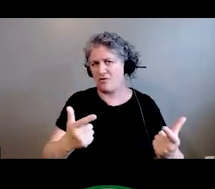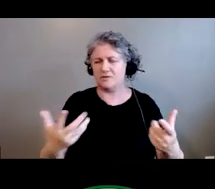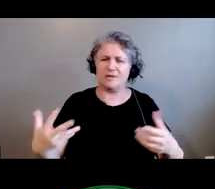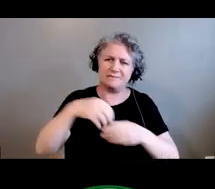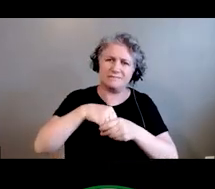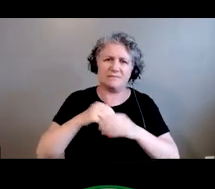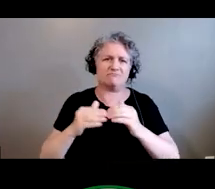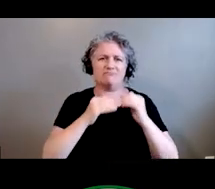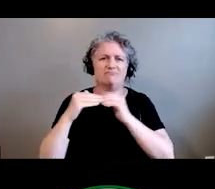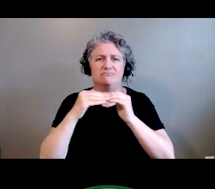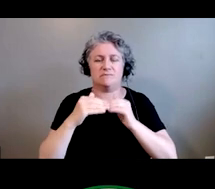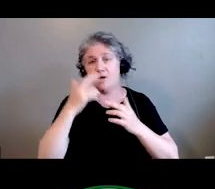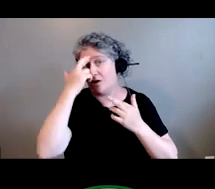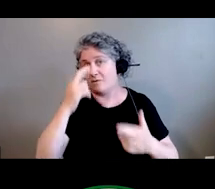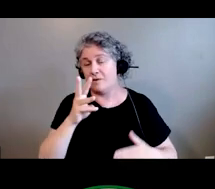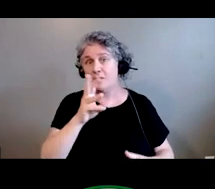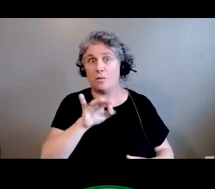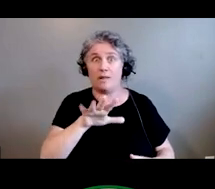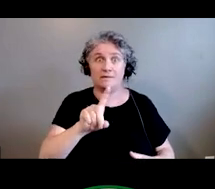experience, but regardless, I think we need to do due diligence.